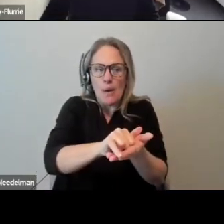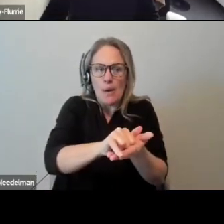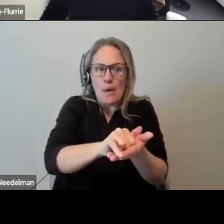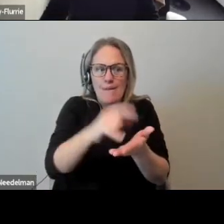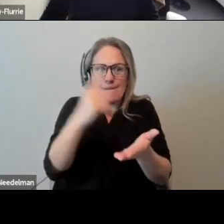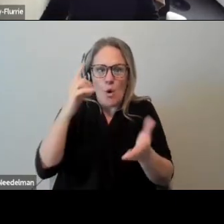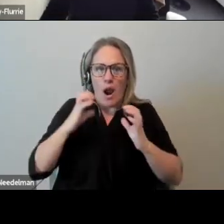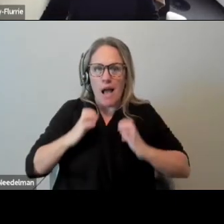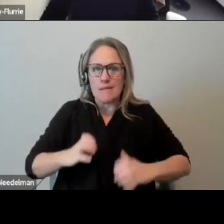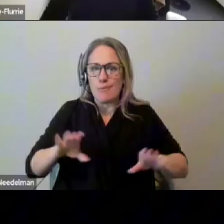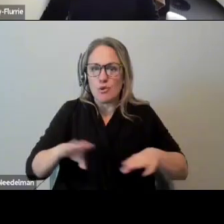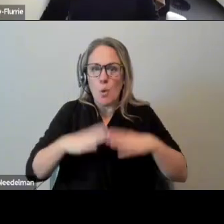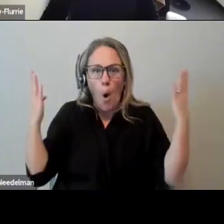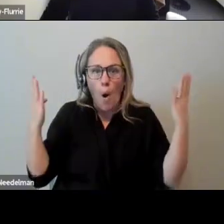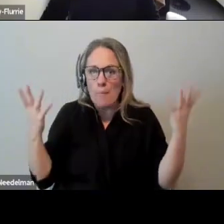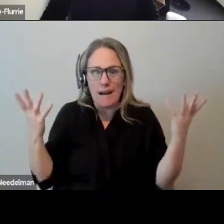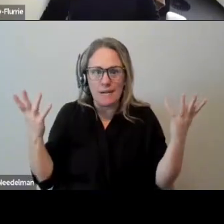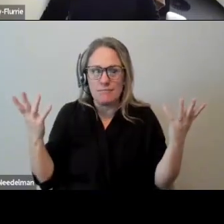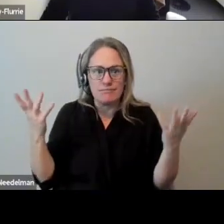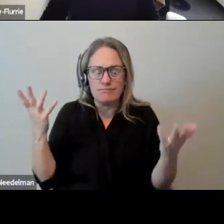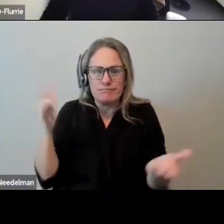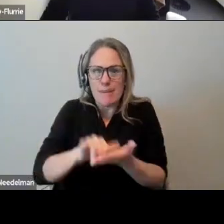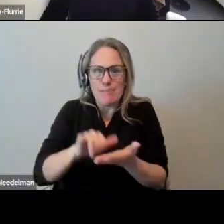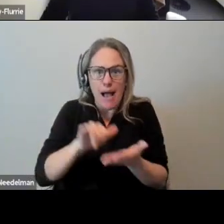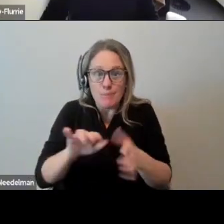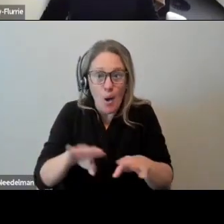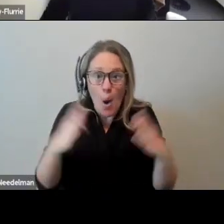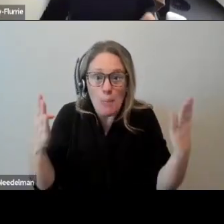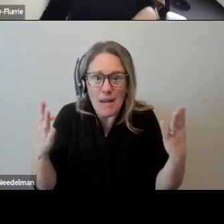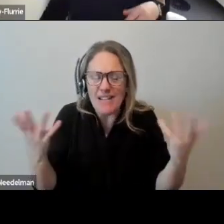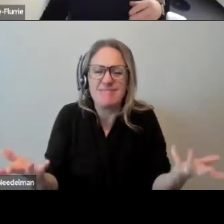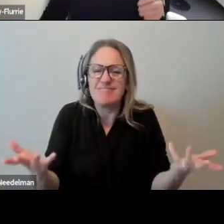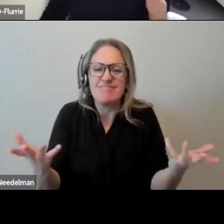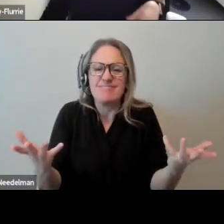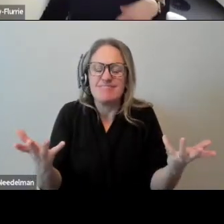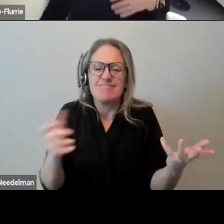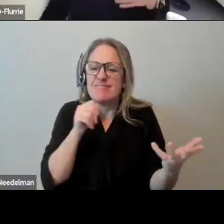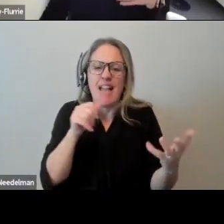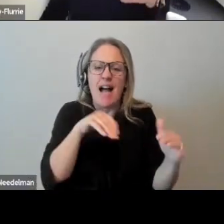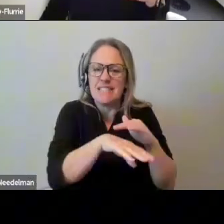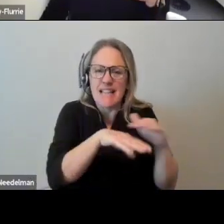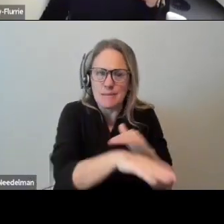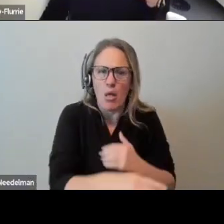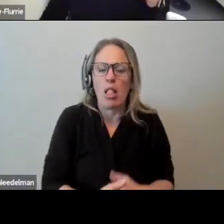to open it. Packaging needs to be sustainable, accessible.